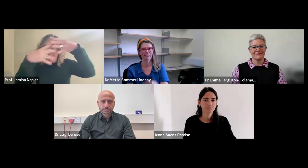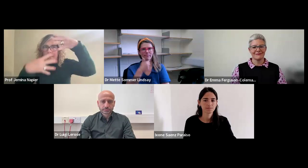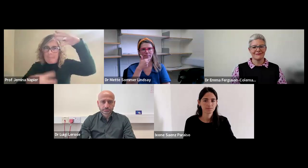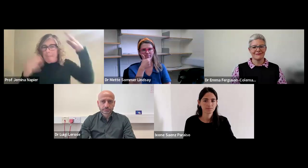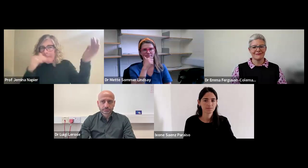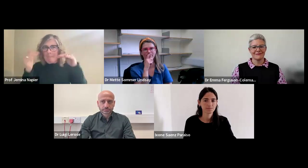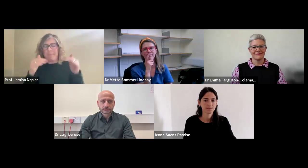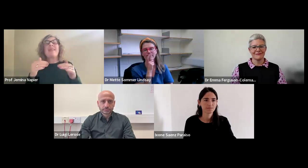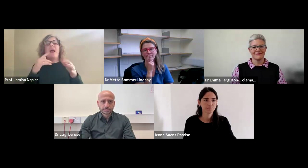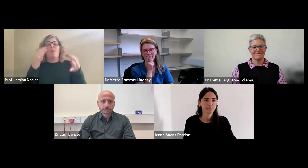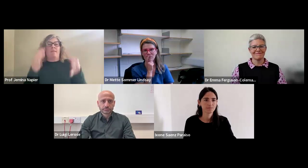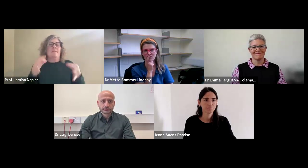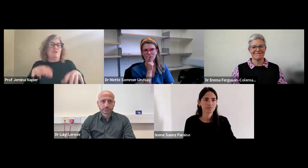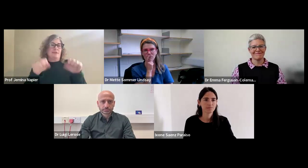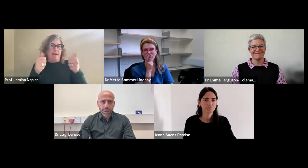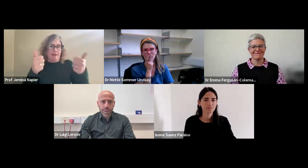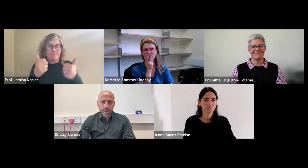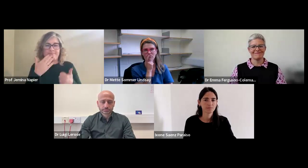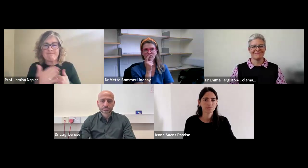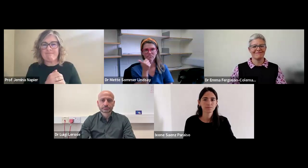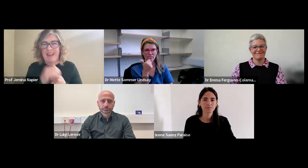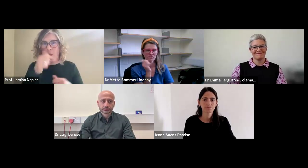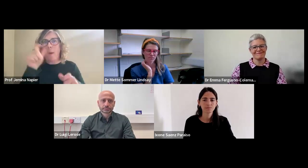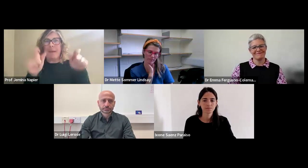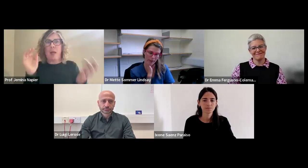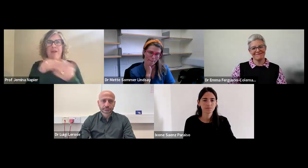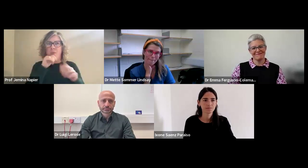that everyone can arrive. As you can see from the participant list people have started to do